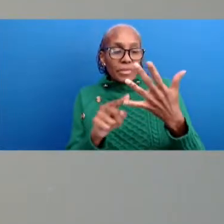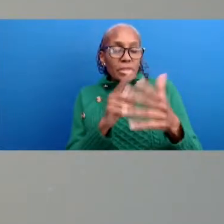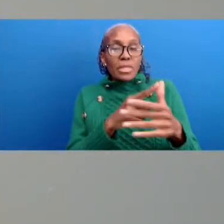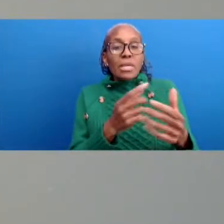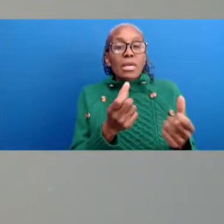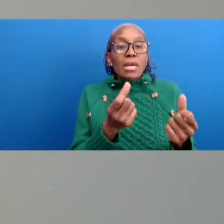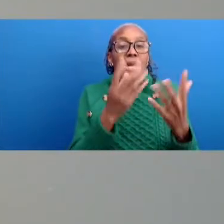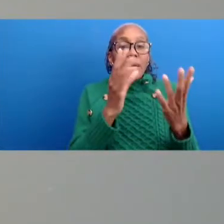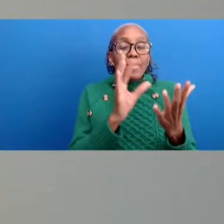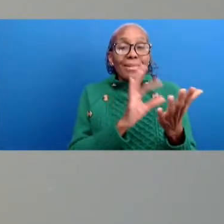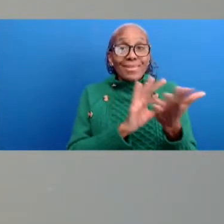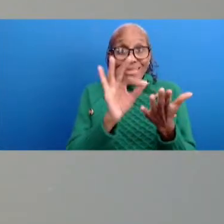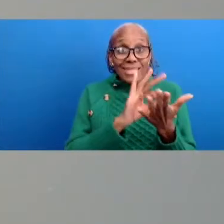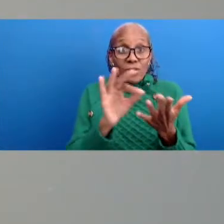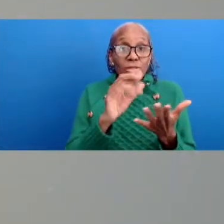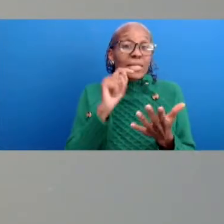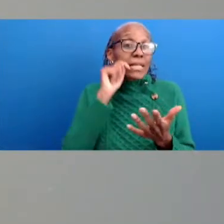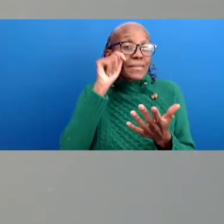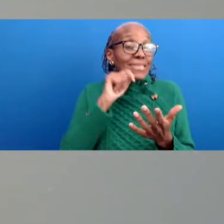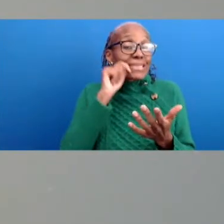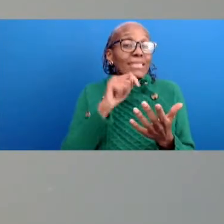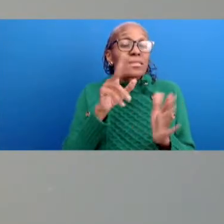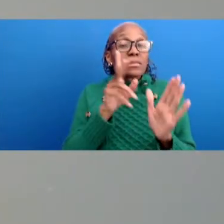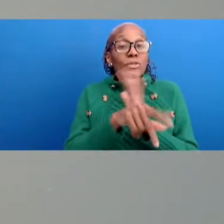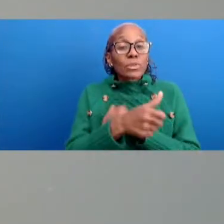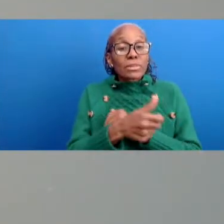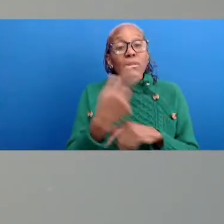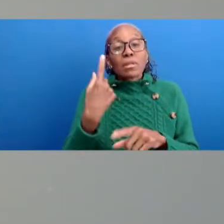ALL RIGHT. SO I'LL TAKE THOSE BACK FROM